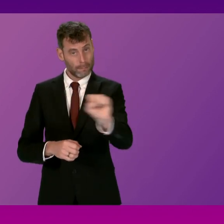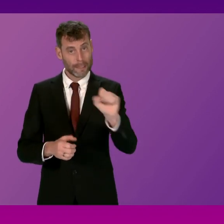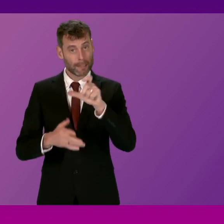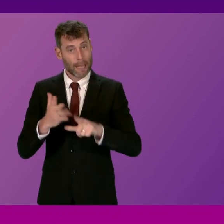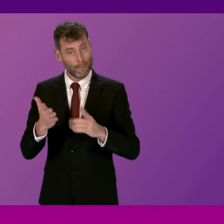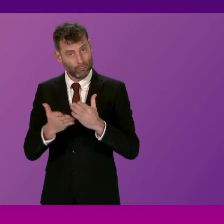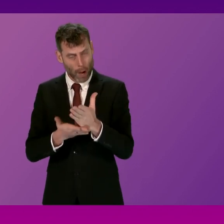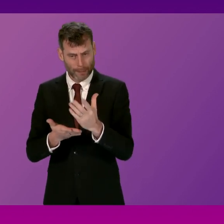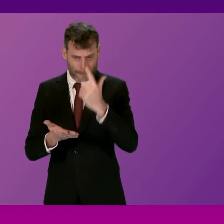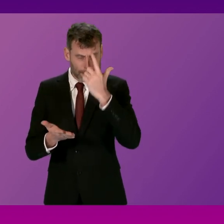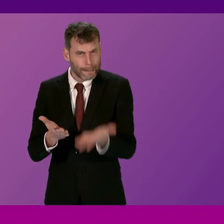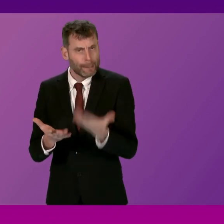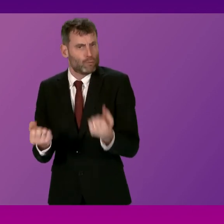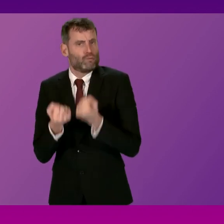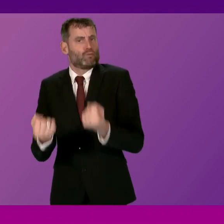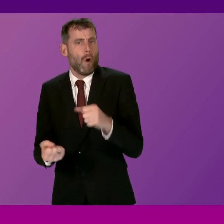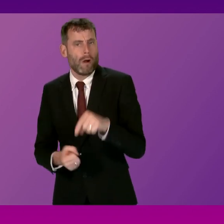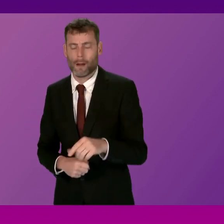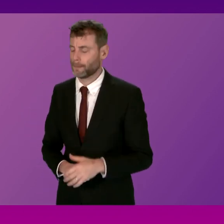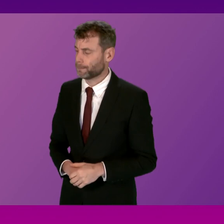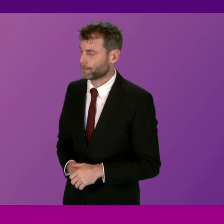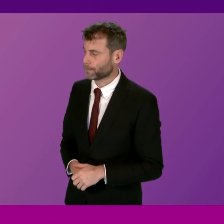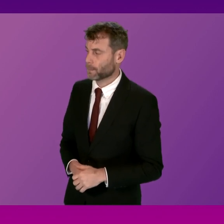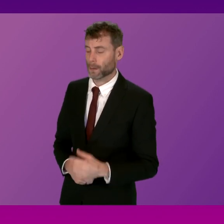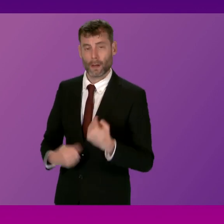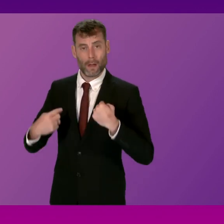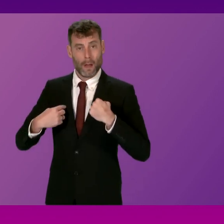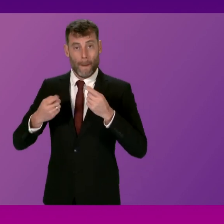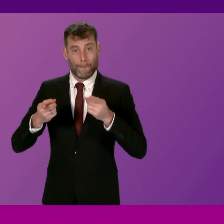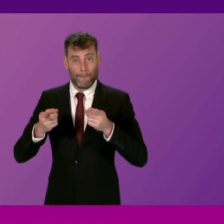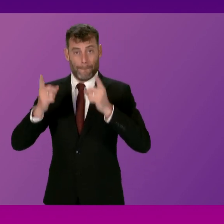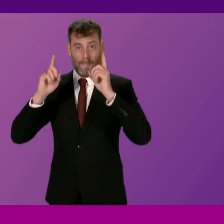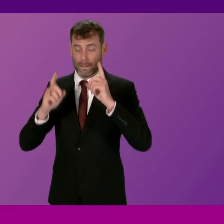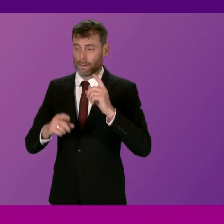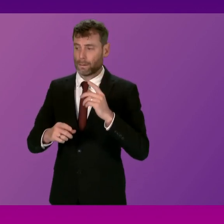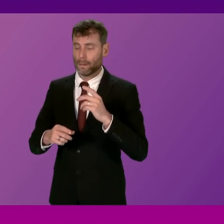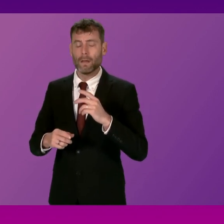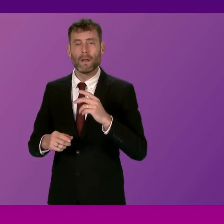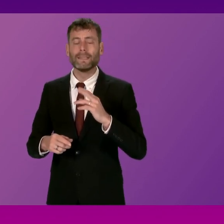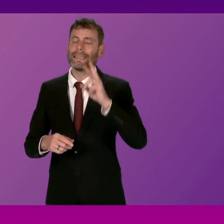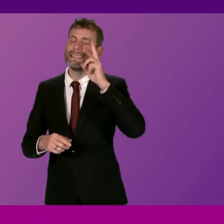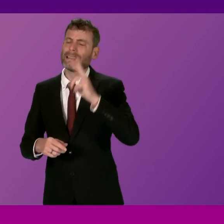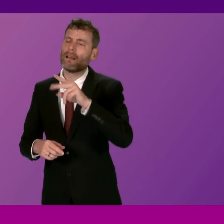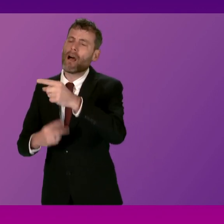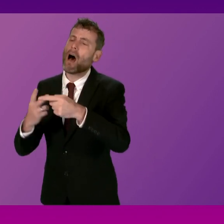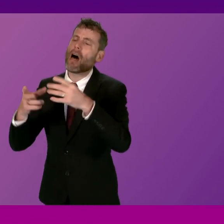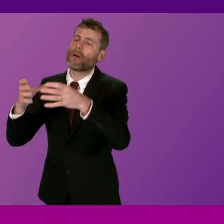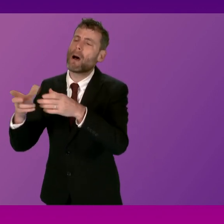Ministers do not necessarily seem to want to engage with bills from Opposition parties in this area, but I hope that today’s debate presents an opportunity for ministers to think